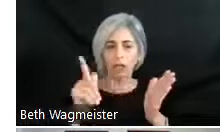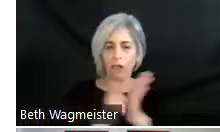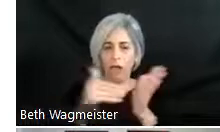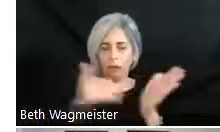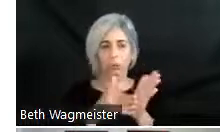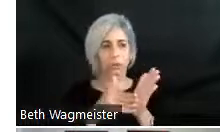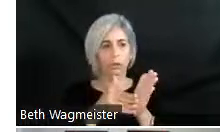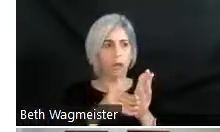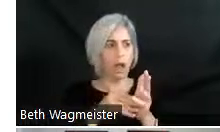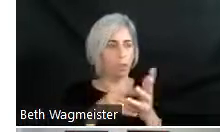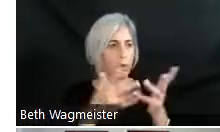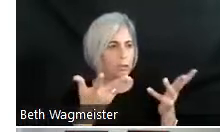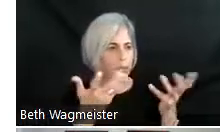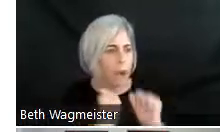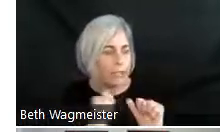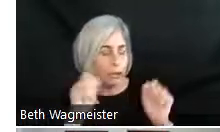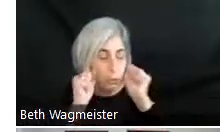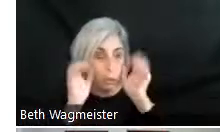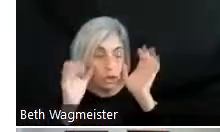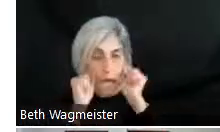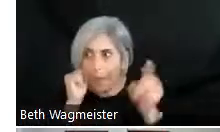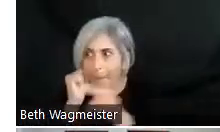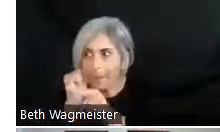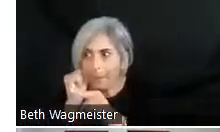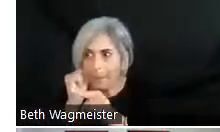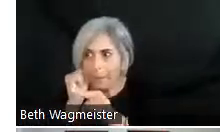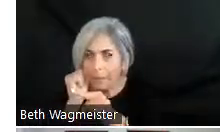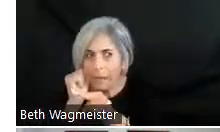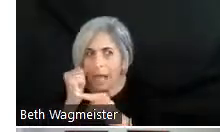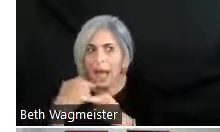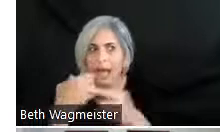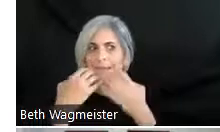people to say wow I've been doing it all wrong. I need to care about accessibility now.